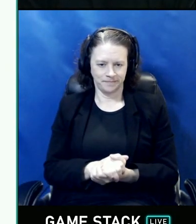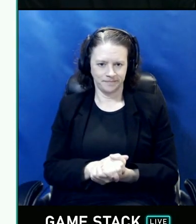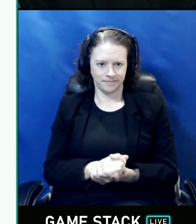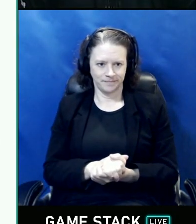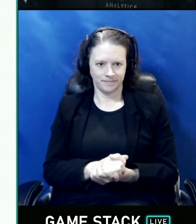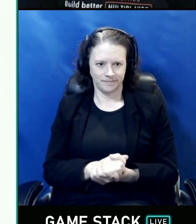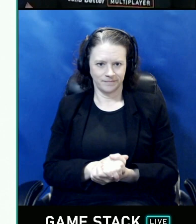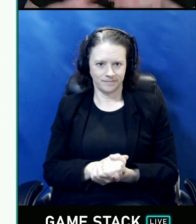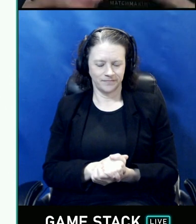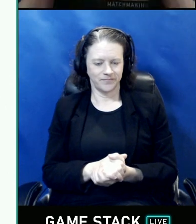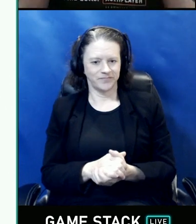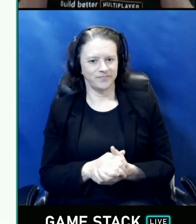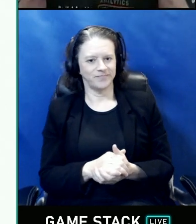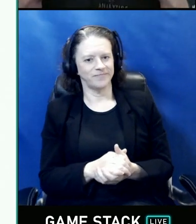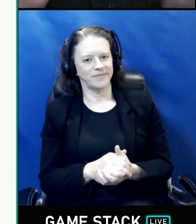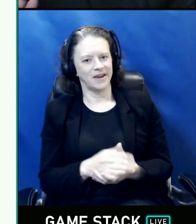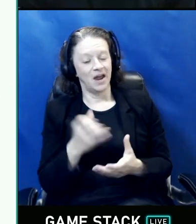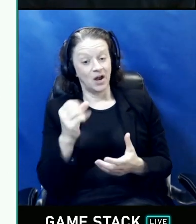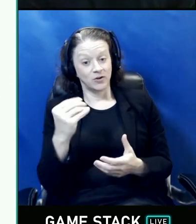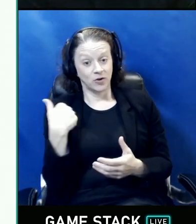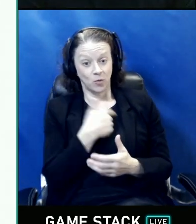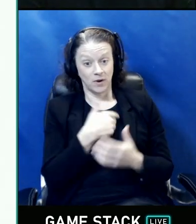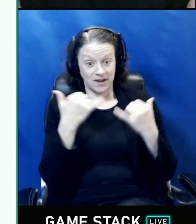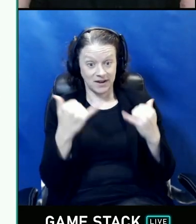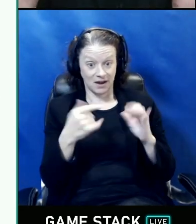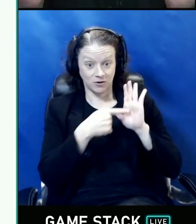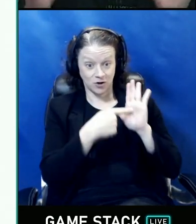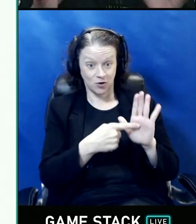So we've now shown how we went about taking Minecraft